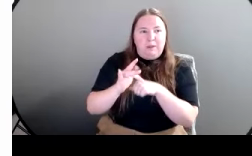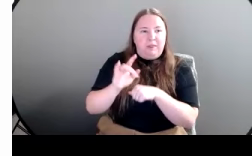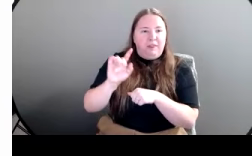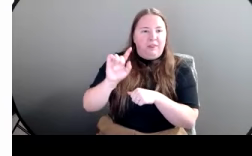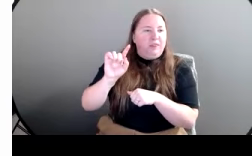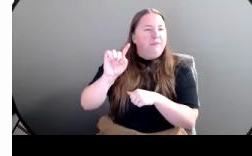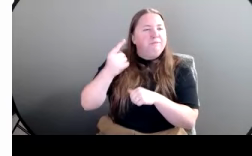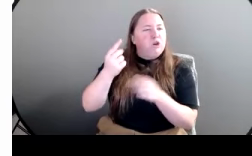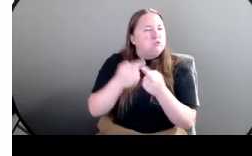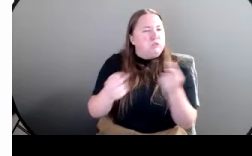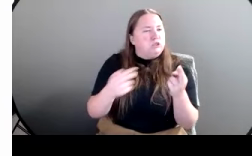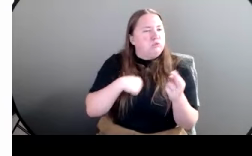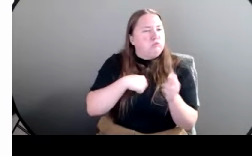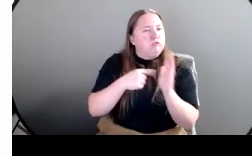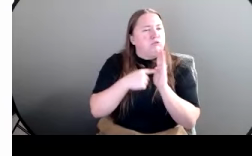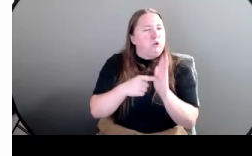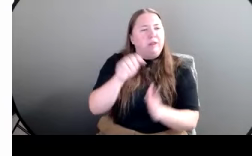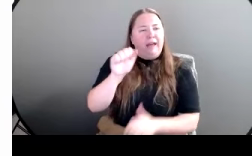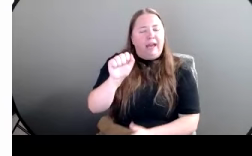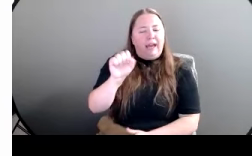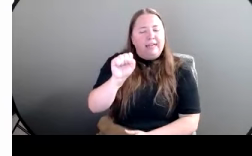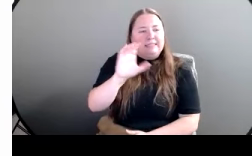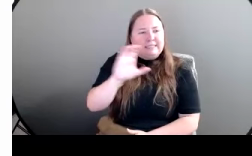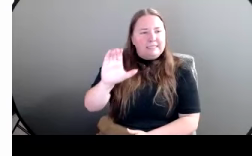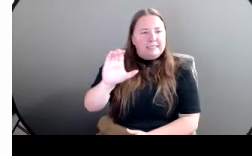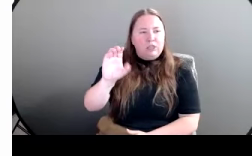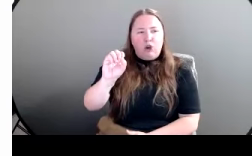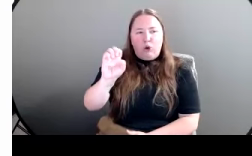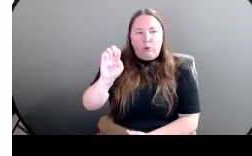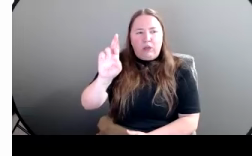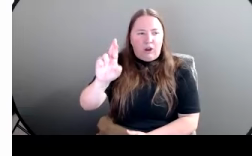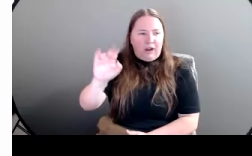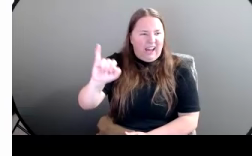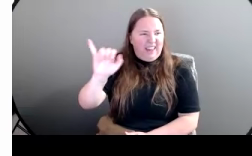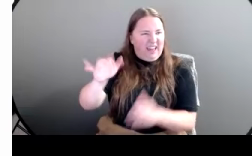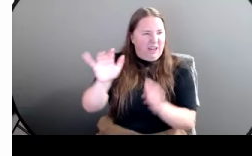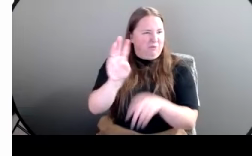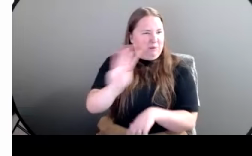We showed you the ASCCC OERI,